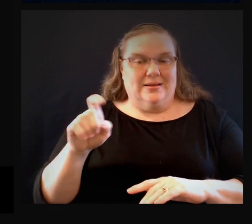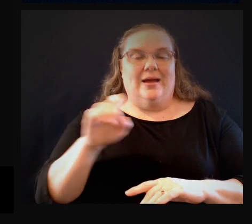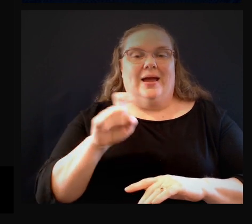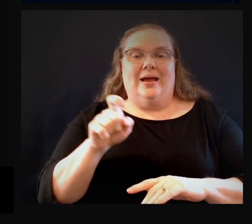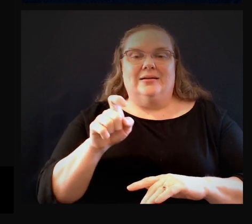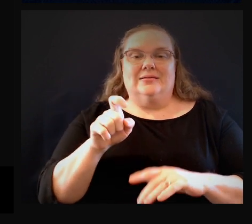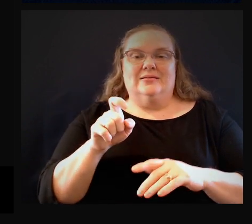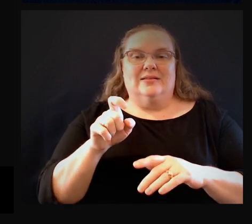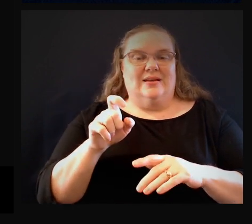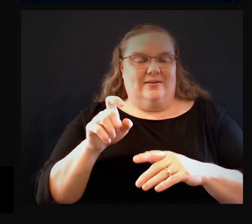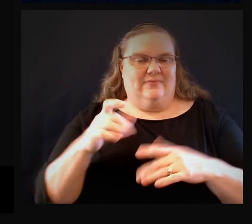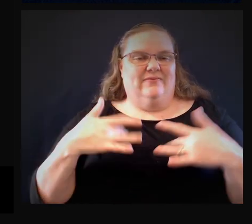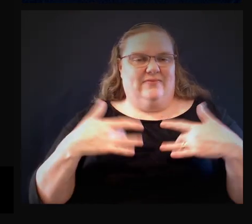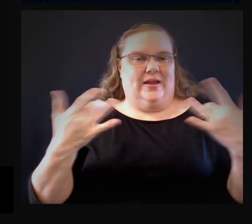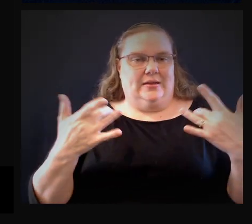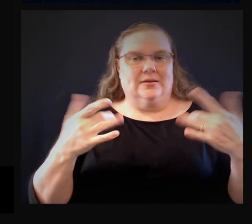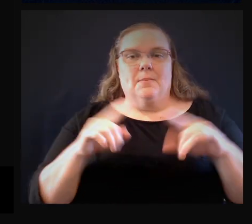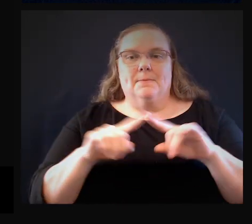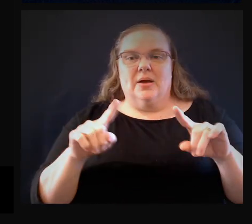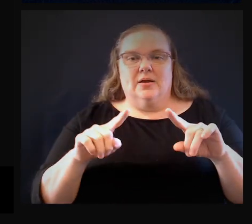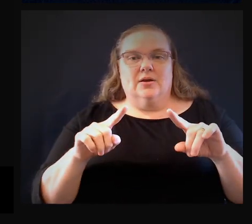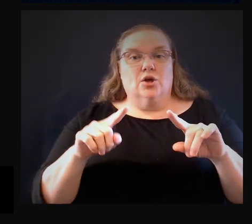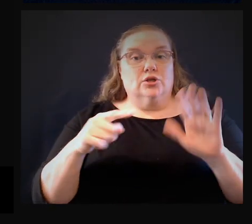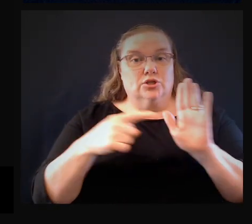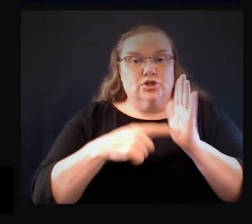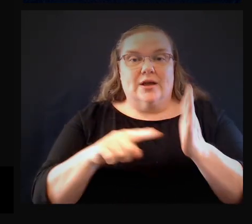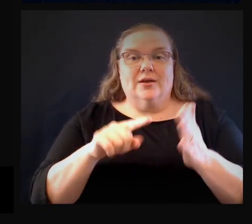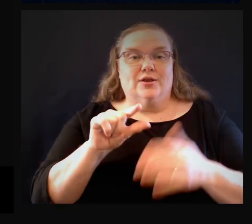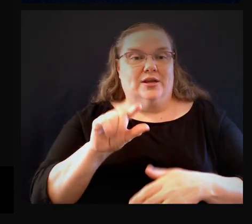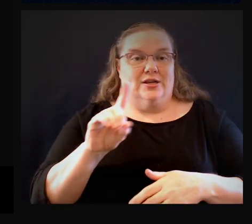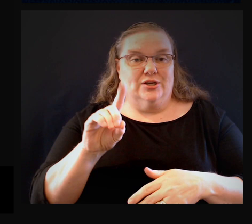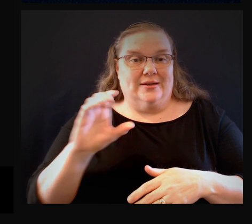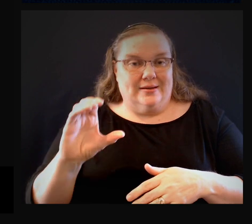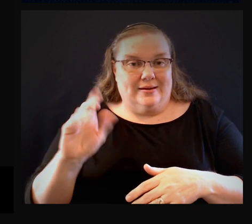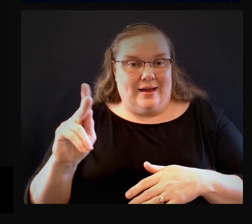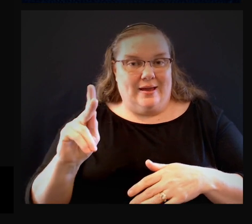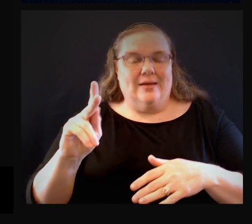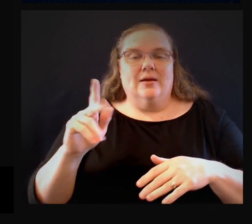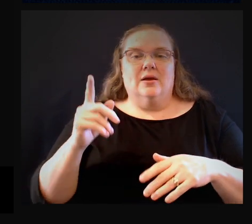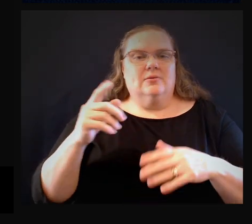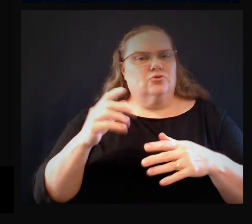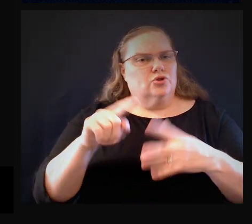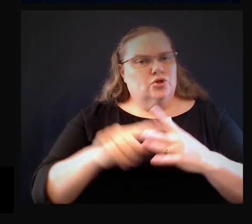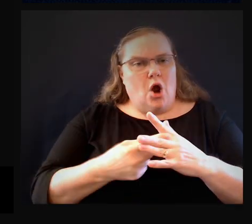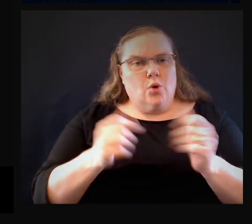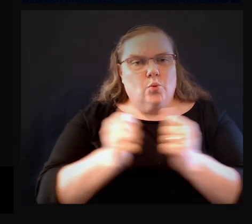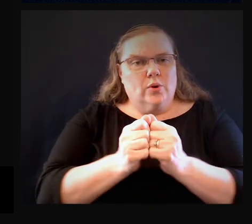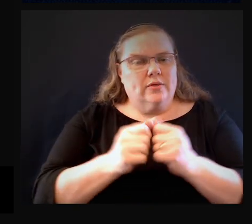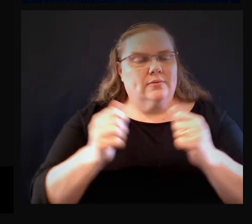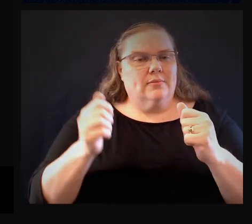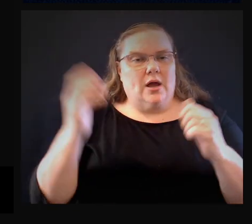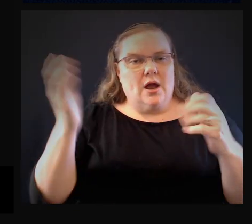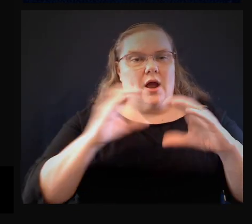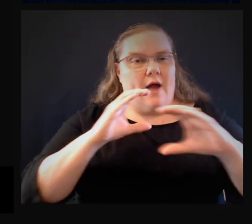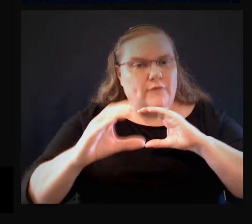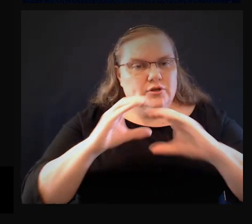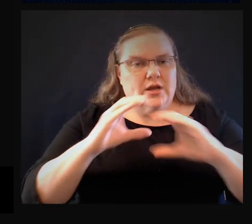Please check out the tooling in the GDK. Please start a conversation with your friendly Microsoft point of contact to learn more. And finally,